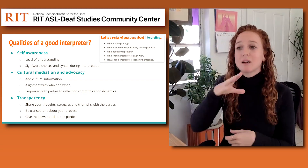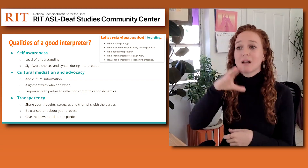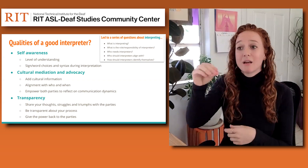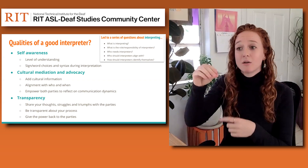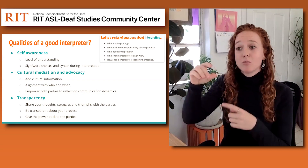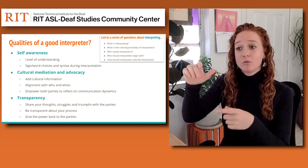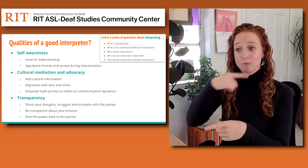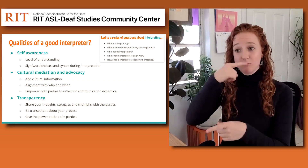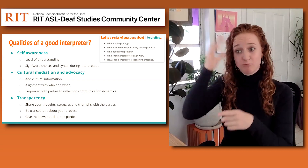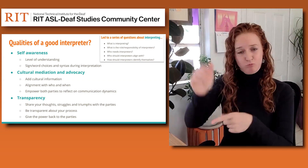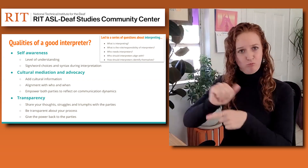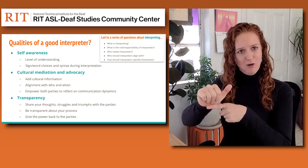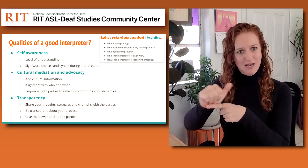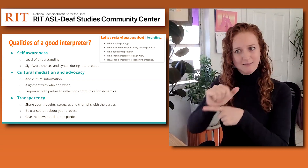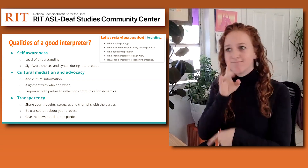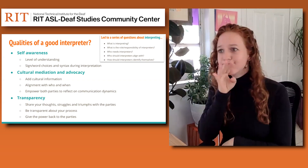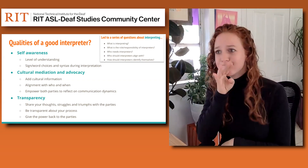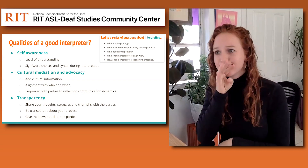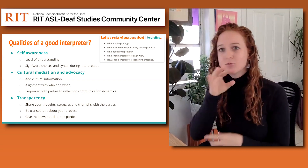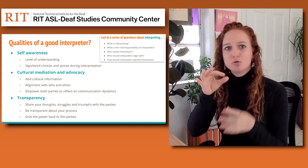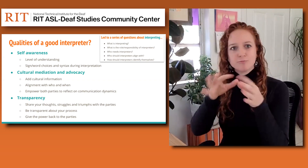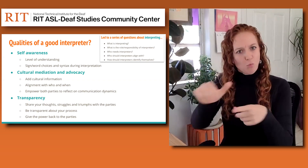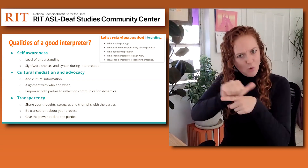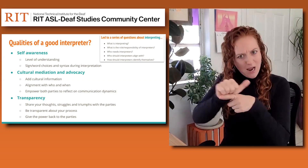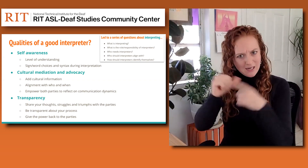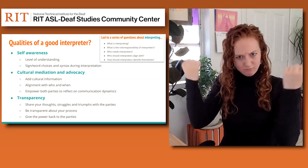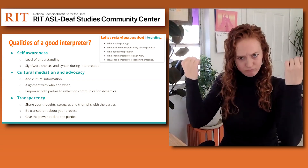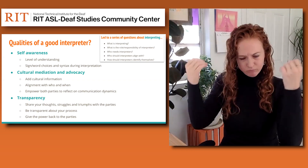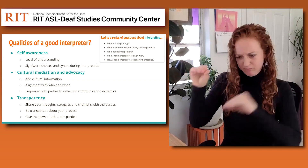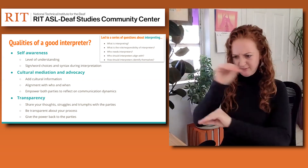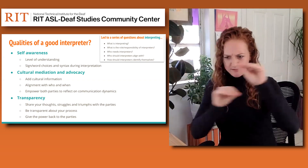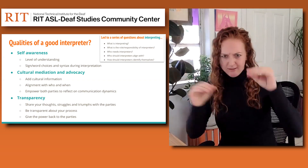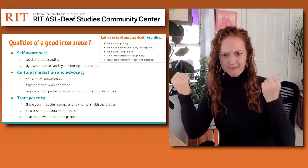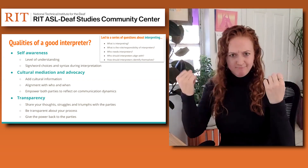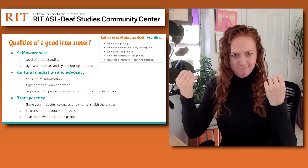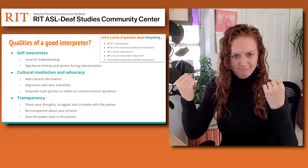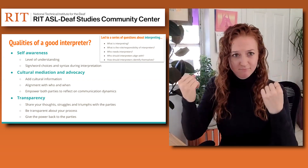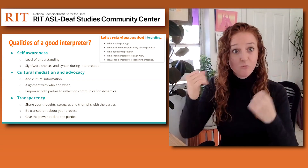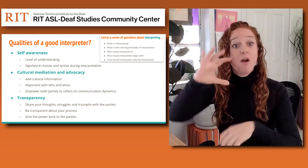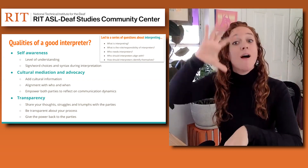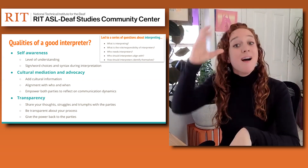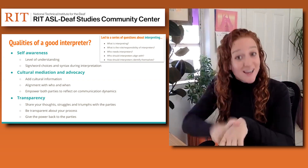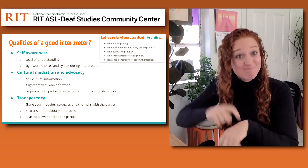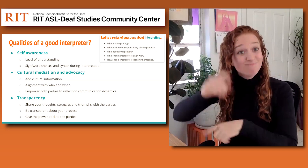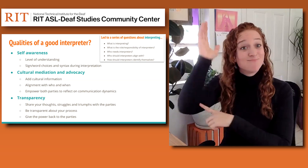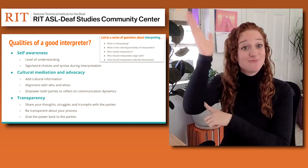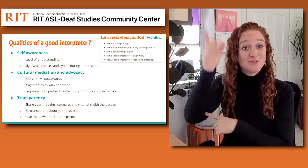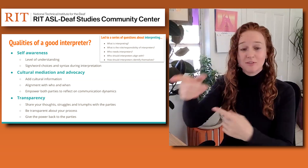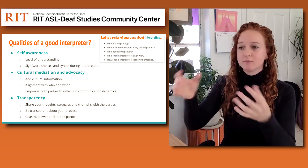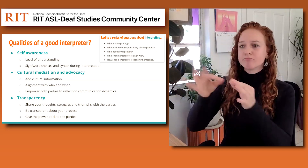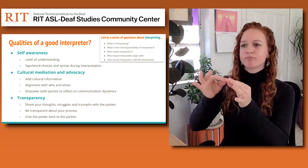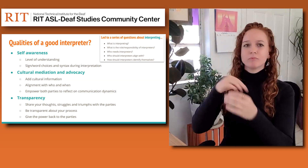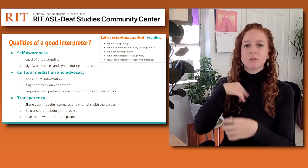with the hearing interpreter, discuss those concepts, practice using the signs that are the most conceptually accurate for that presentation.